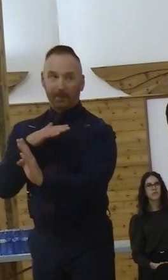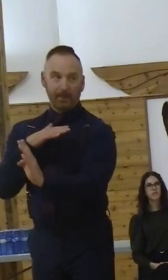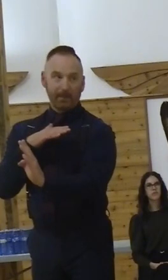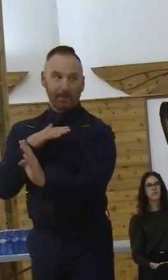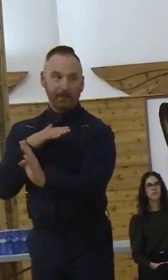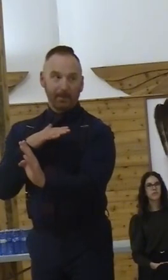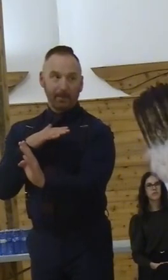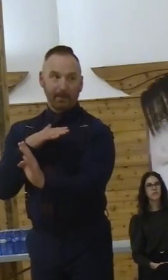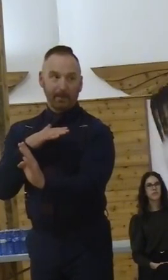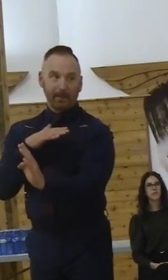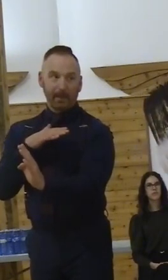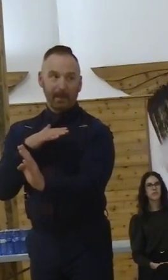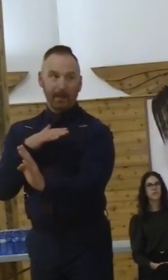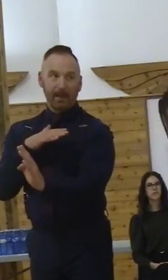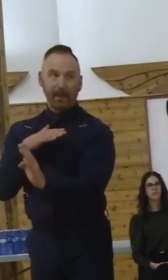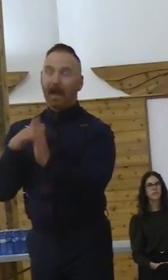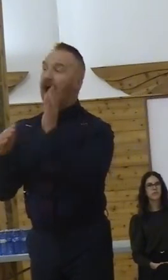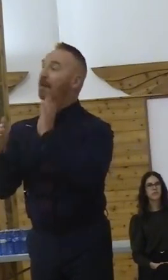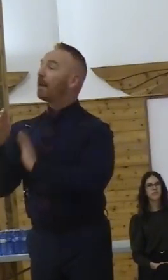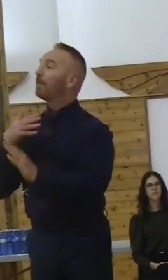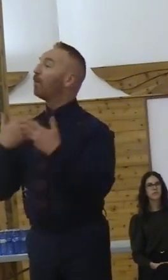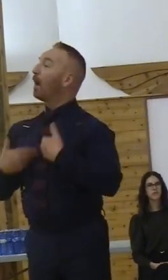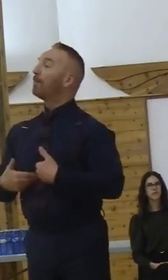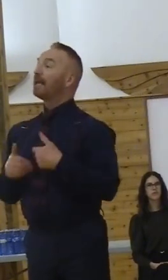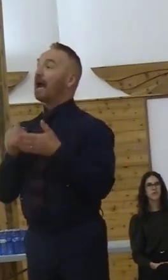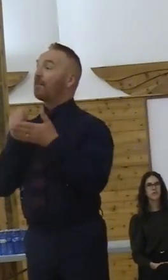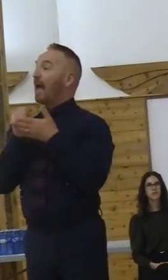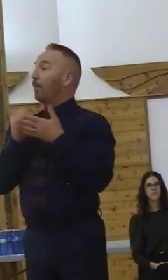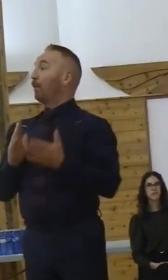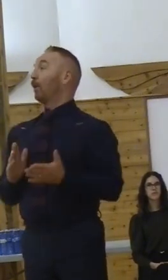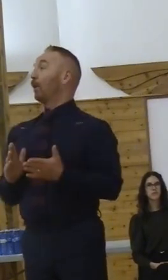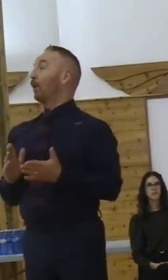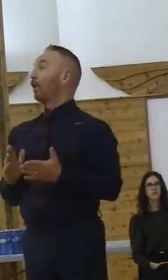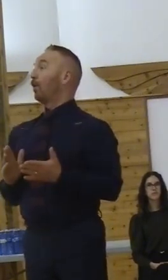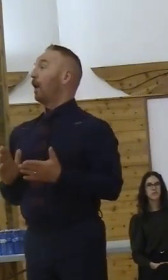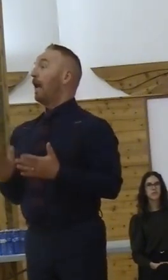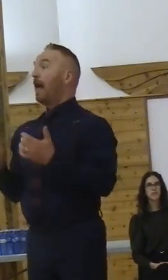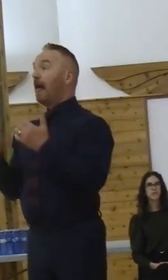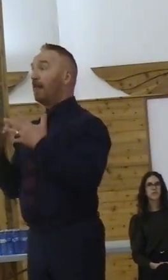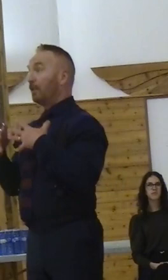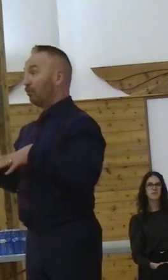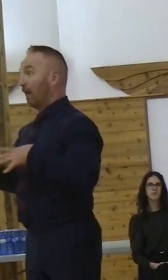Simply because I'm only a helper. Without this dress, I'm nothing. I'm nobody.